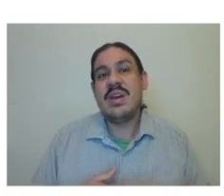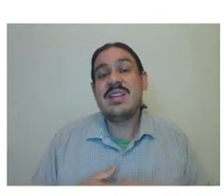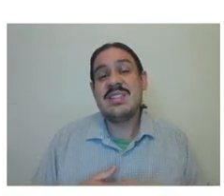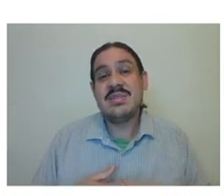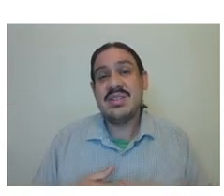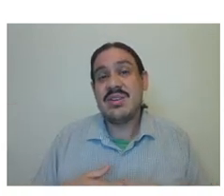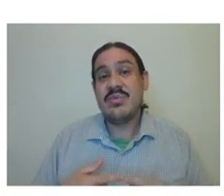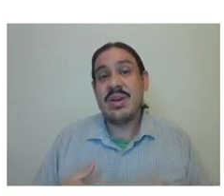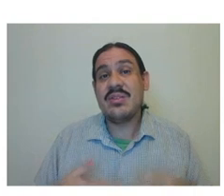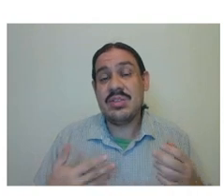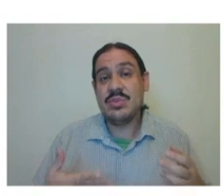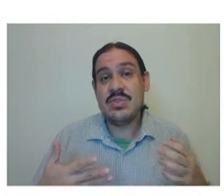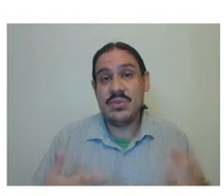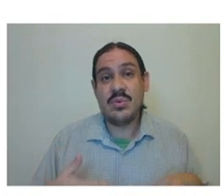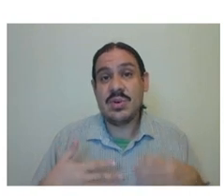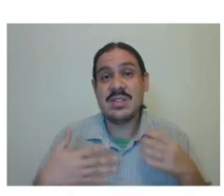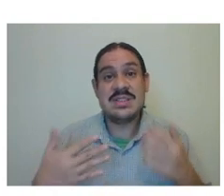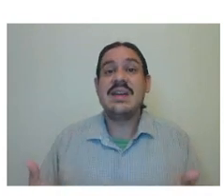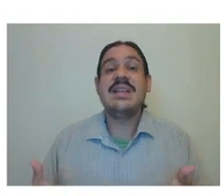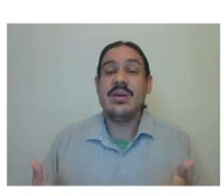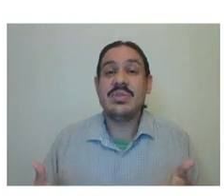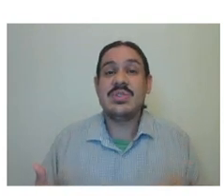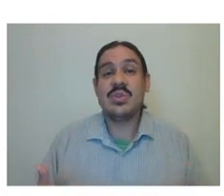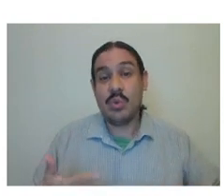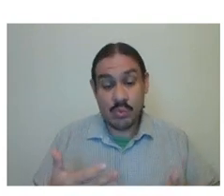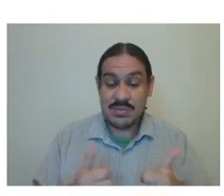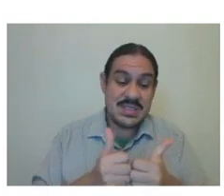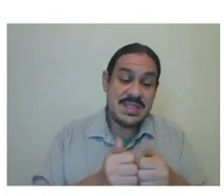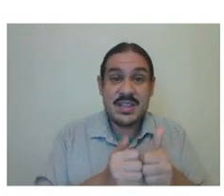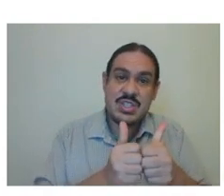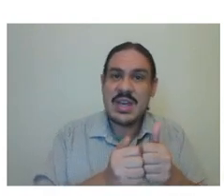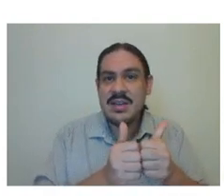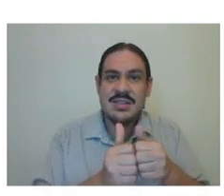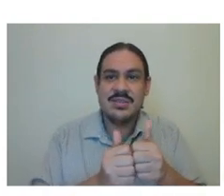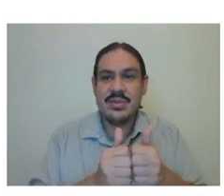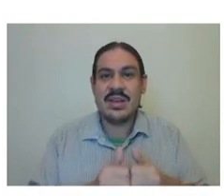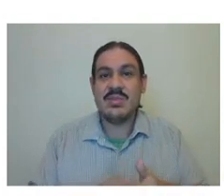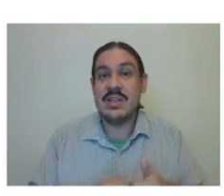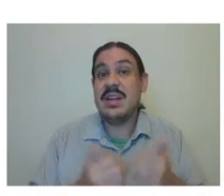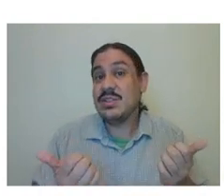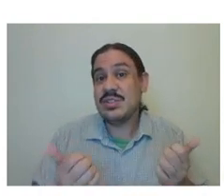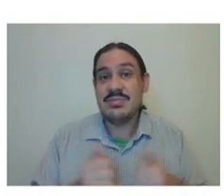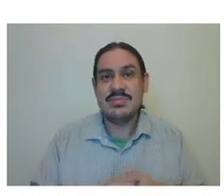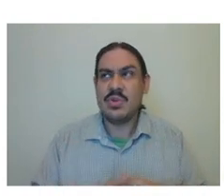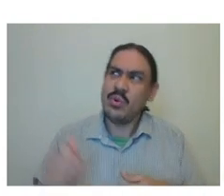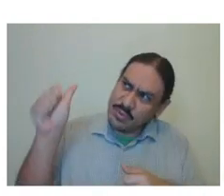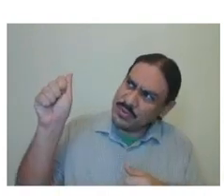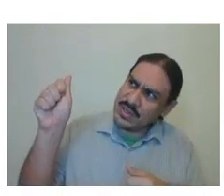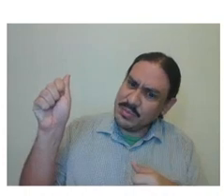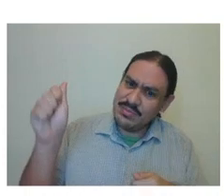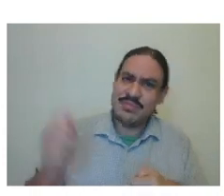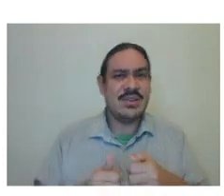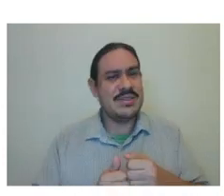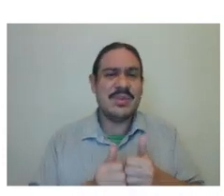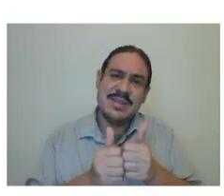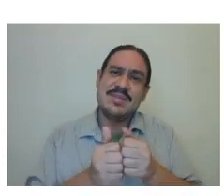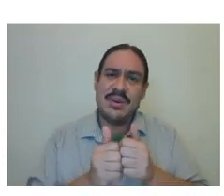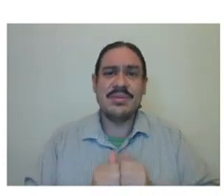it's probably going to be in English so this leads to several questions about